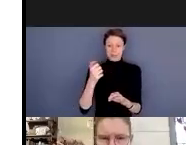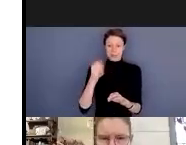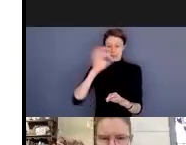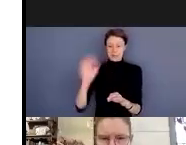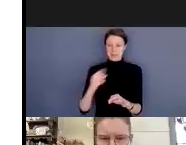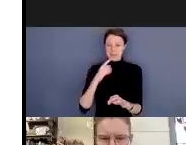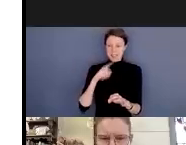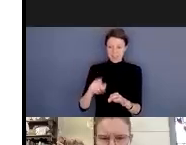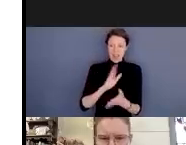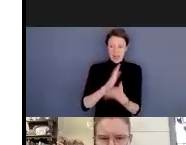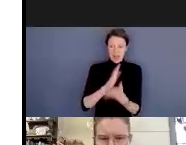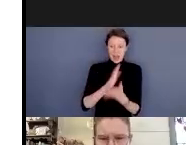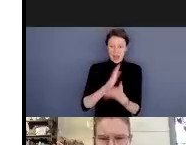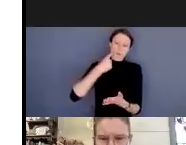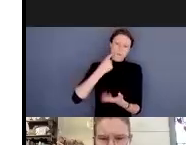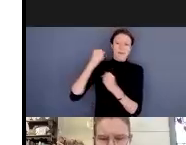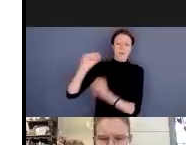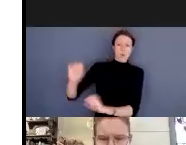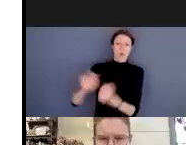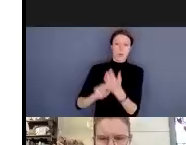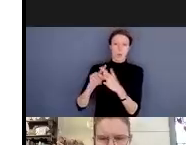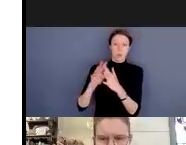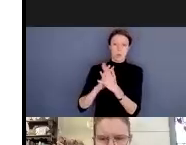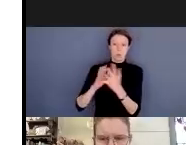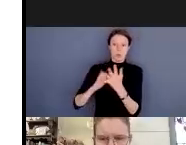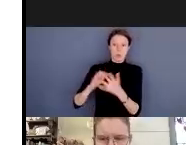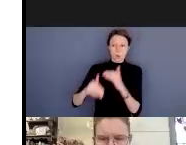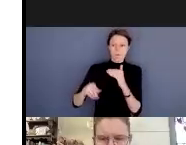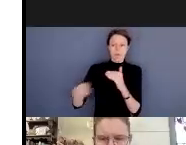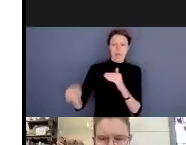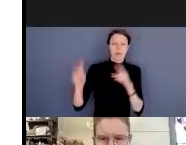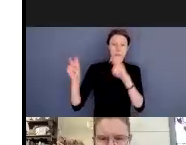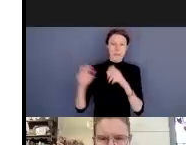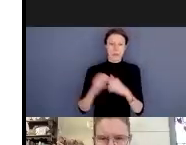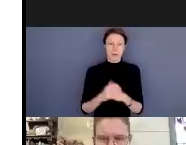know, some more concerning than others, Sport and entertainment and celebrity, maybe we don't